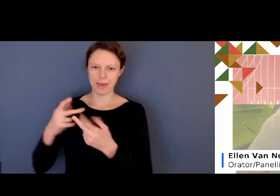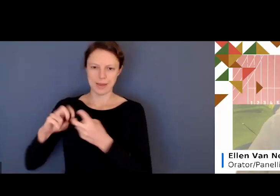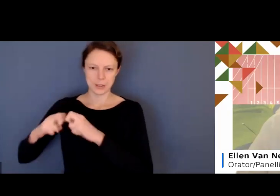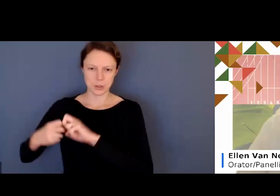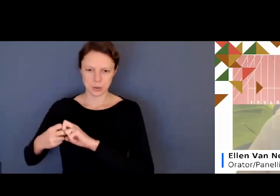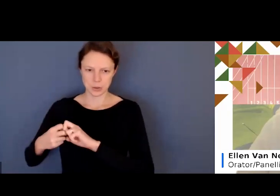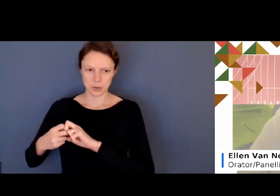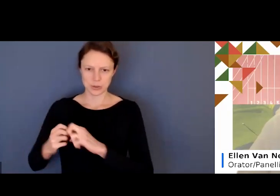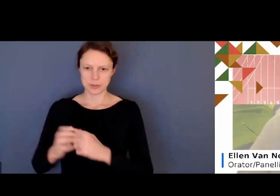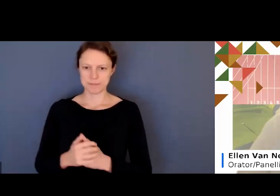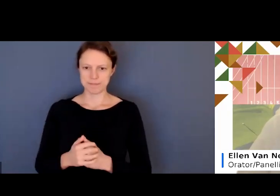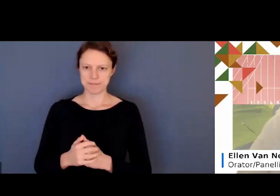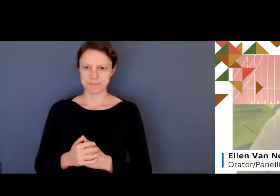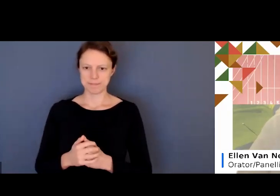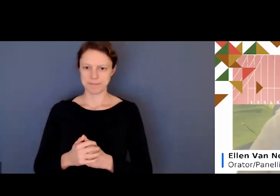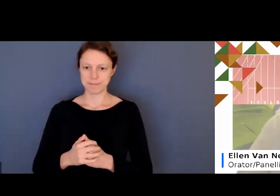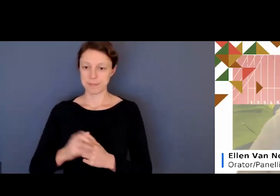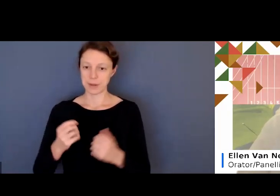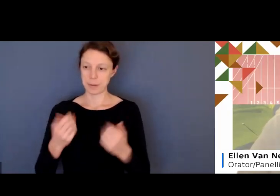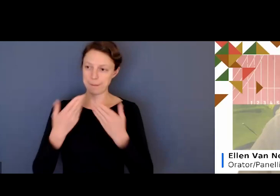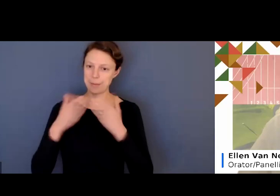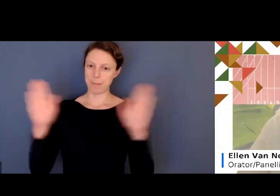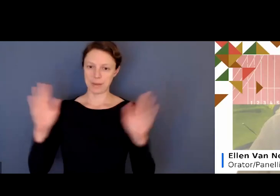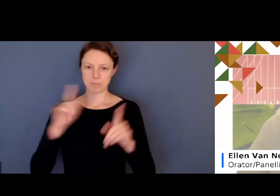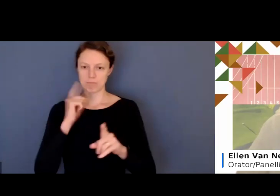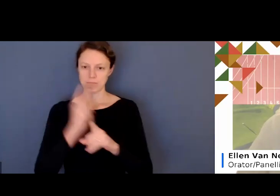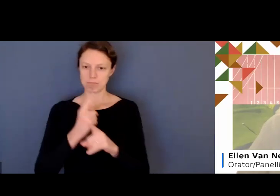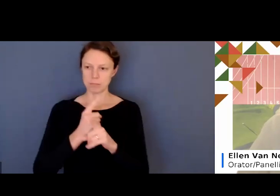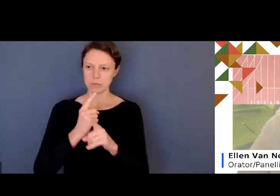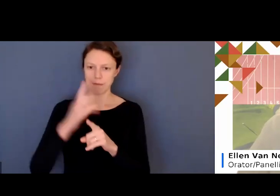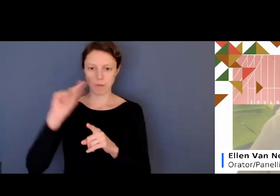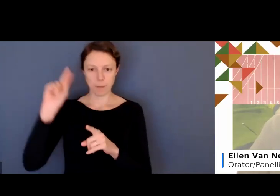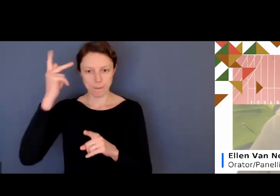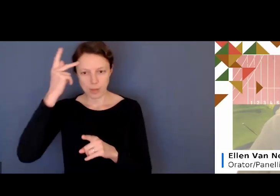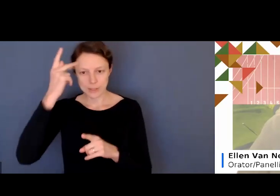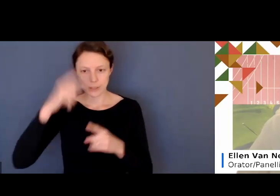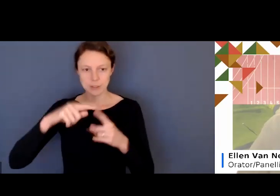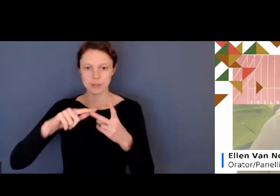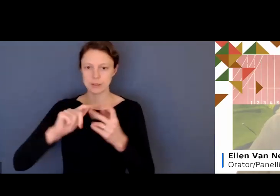Public discourse from politicians, sportspeople and media pundits